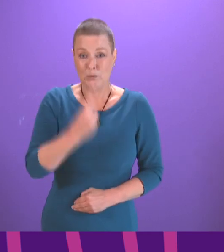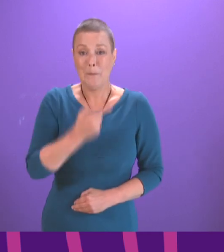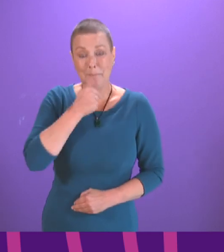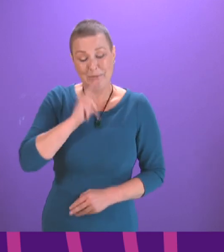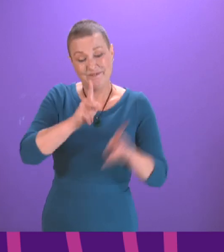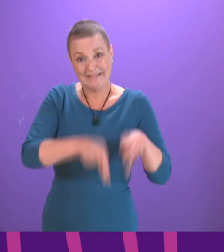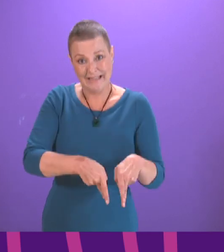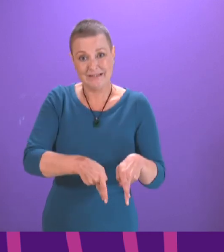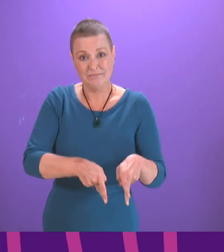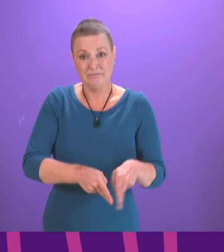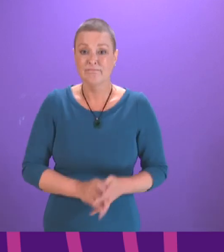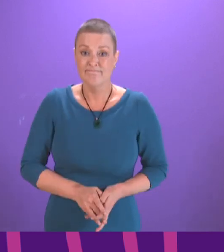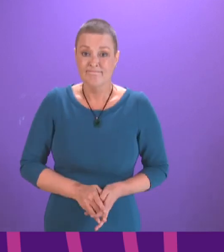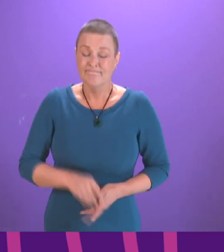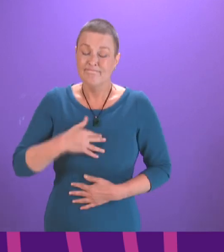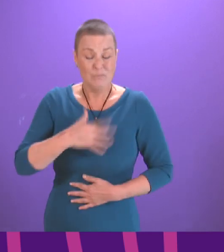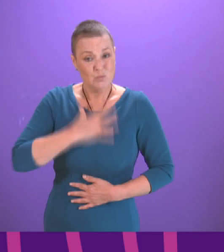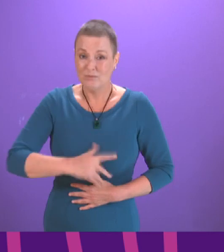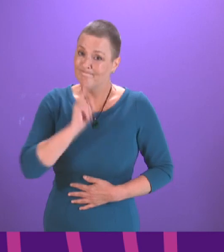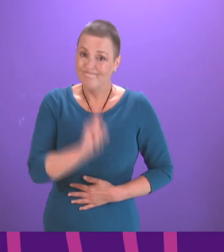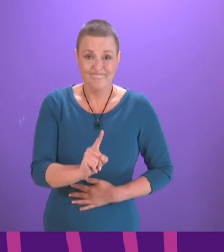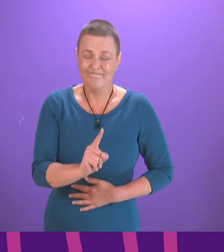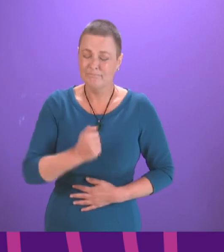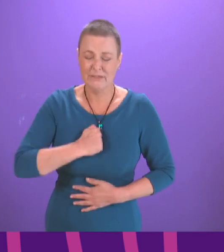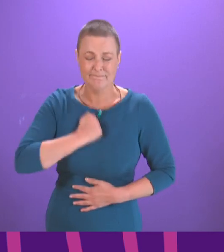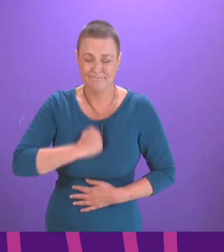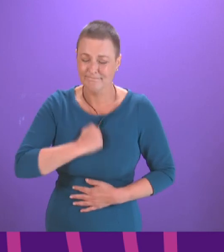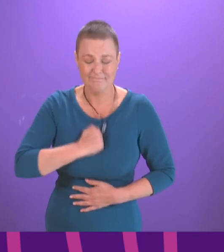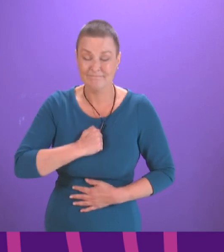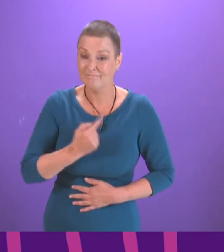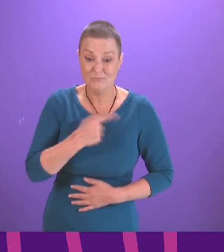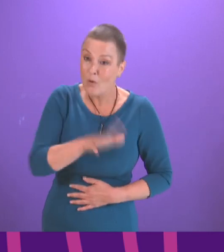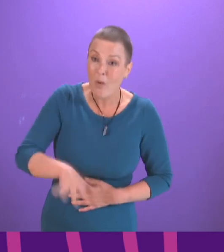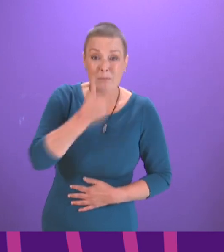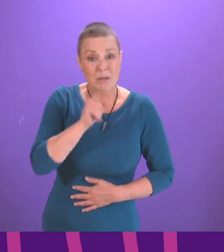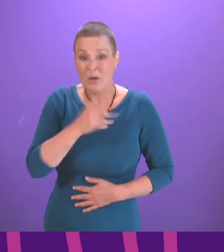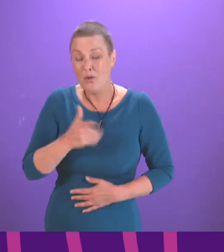again, I send my deepest condolences to all those who have lost a loved one to this illness.